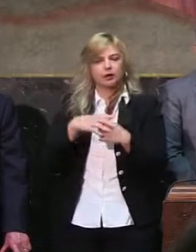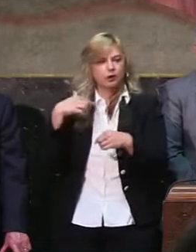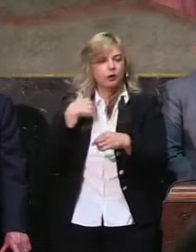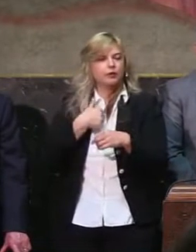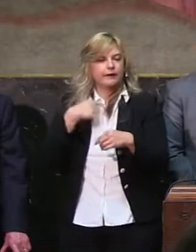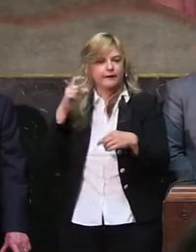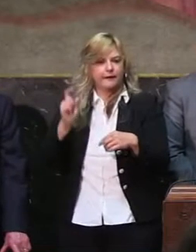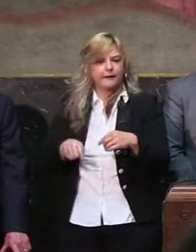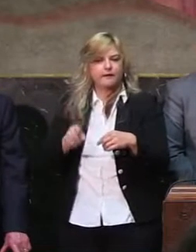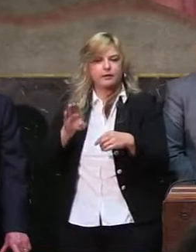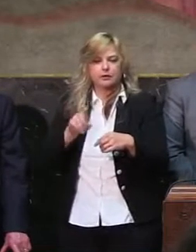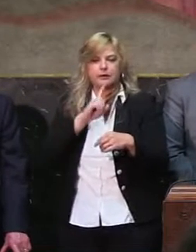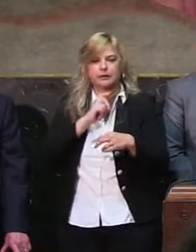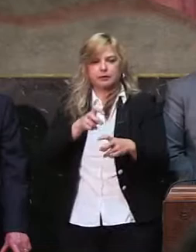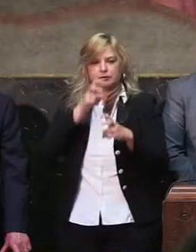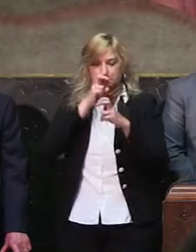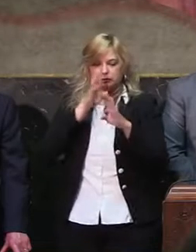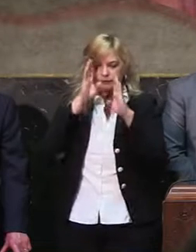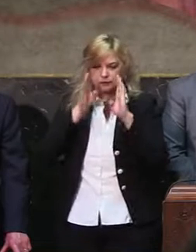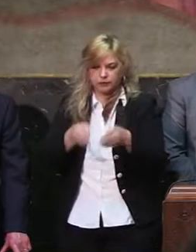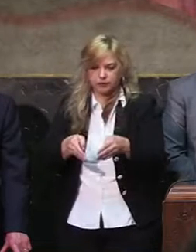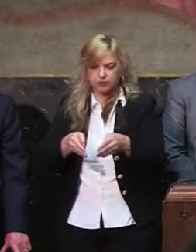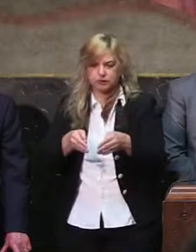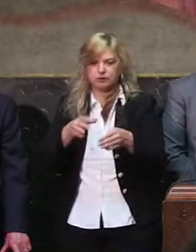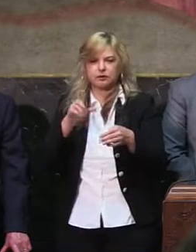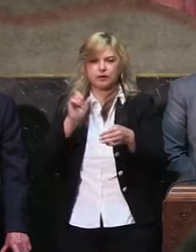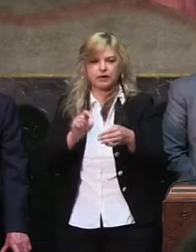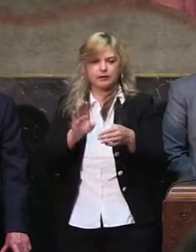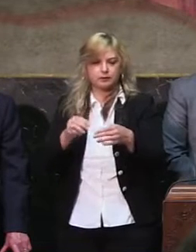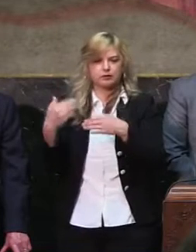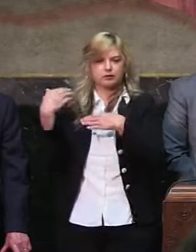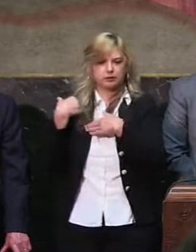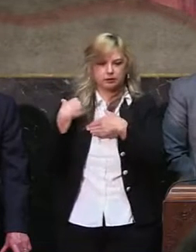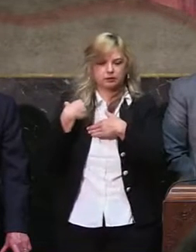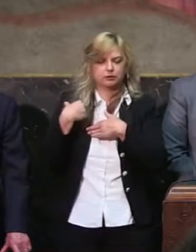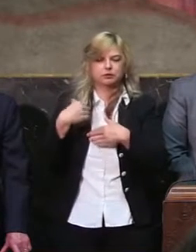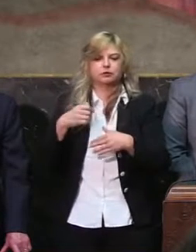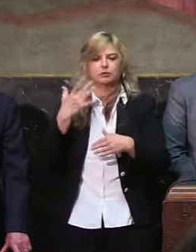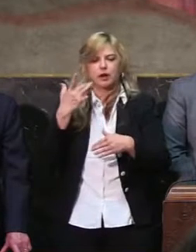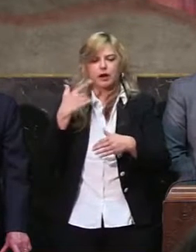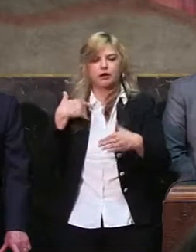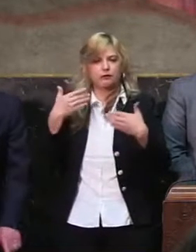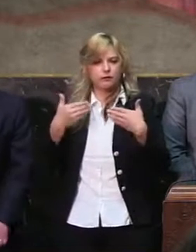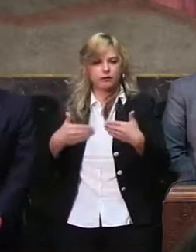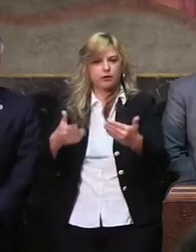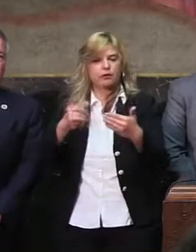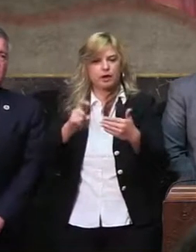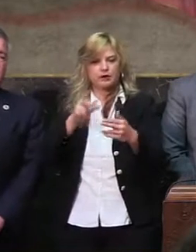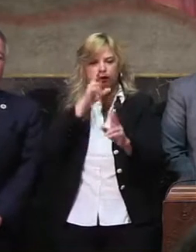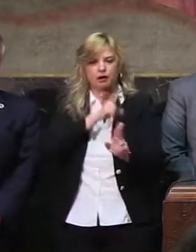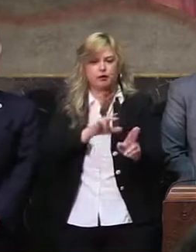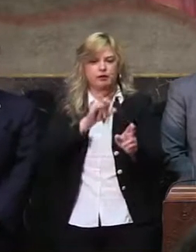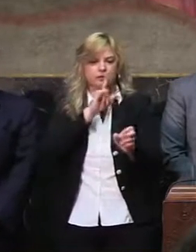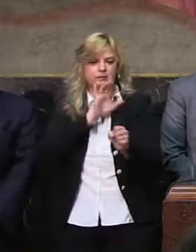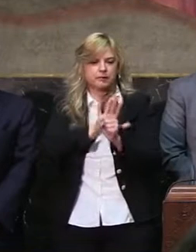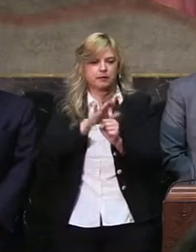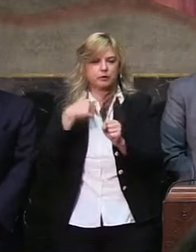be disciplined we have to be responsible because going forward we have to honor the commitment we made to reinvest in this